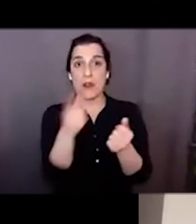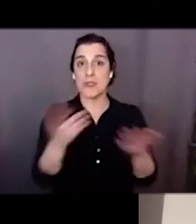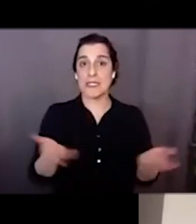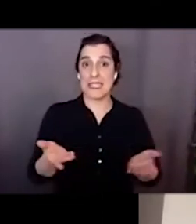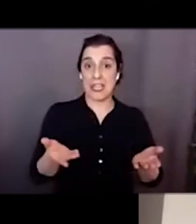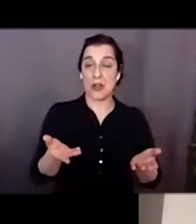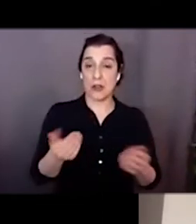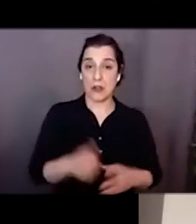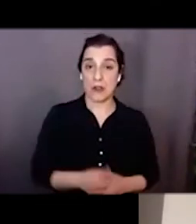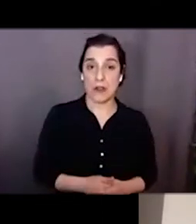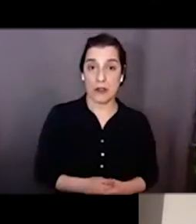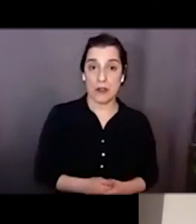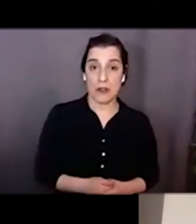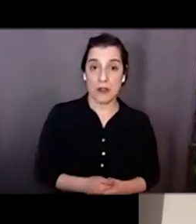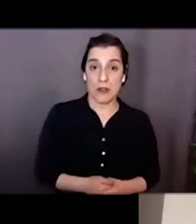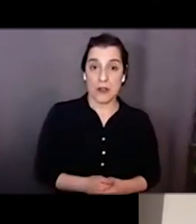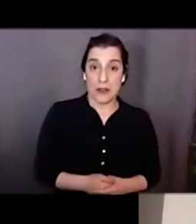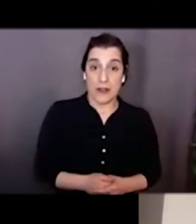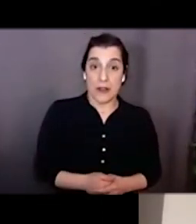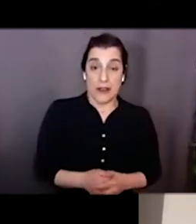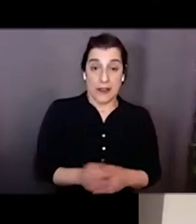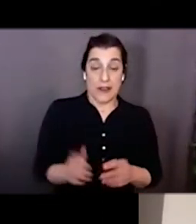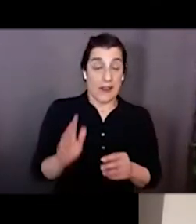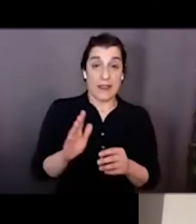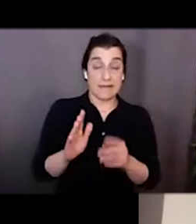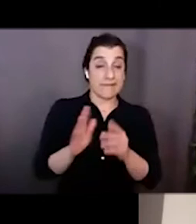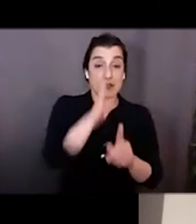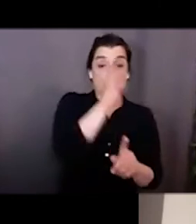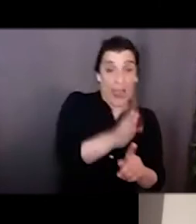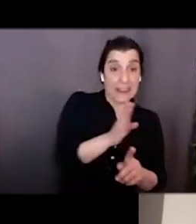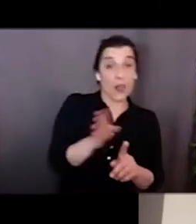kind of directly influenced by the virus and also indirectly affected by it.